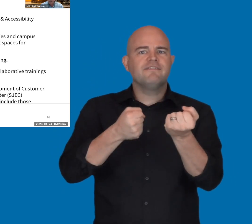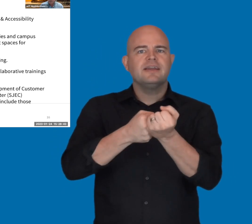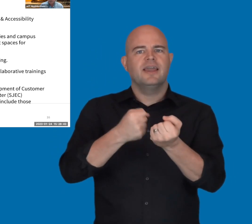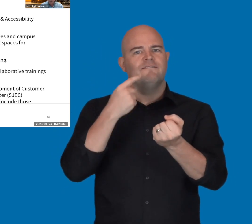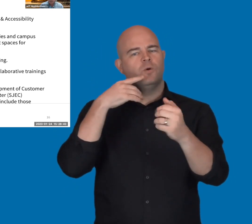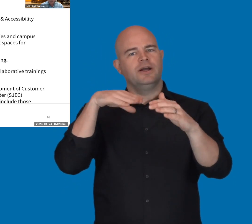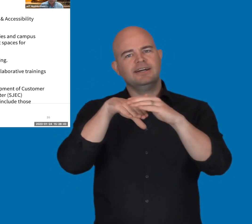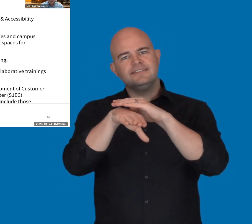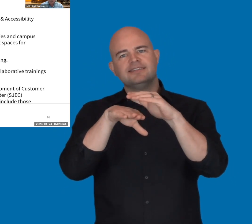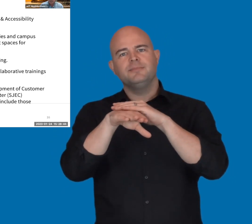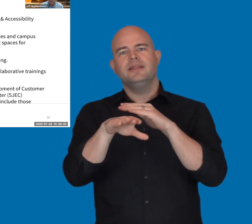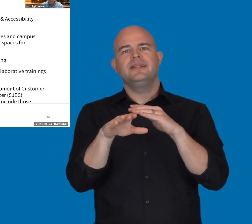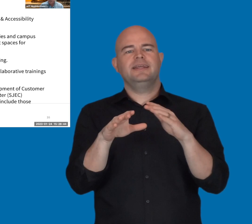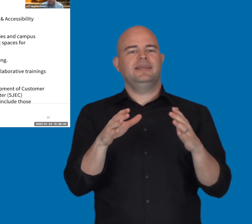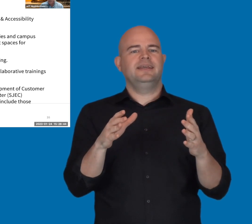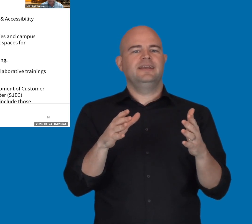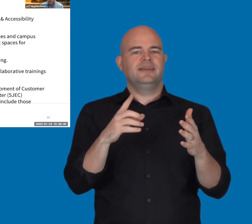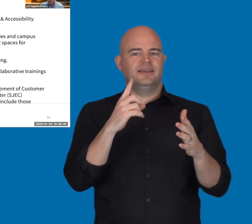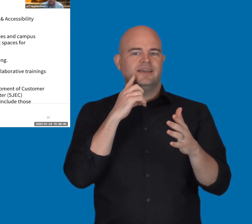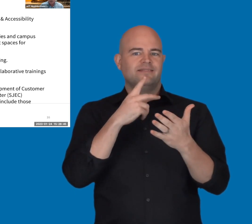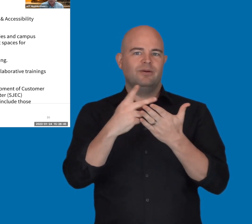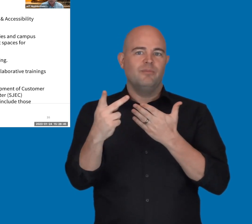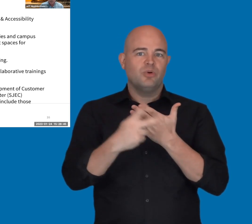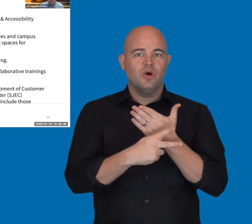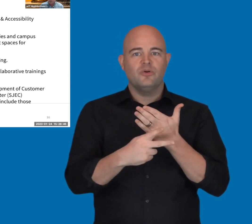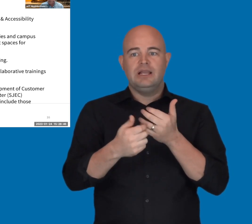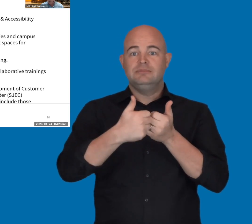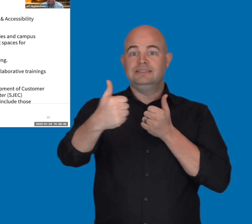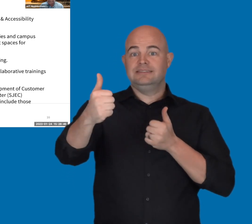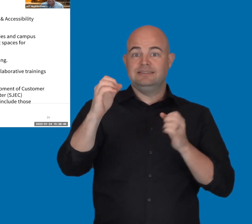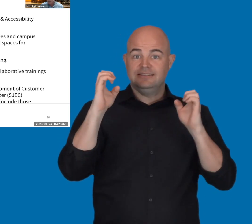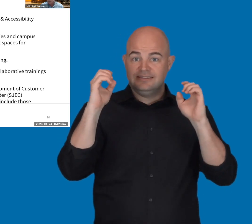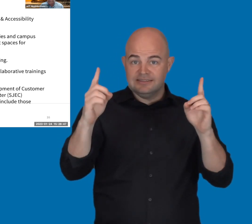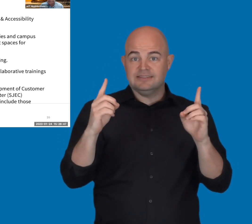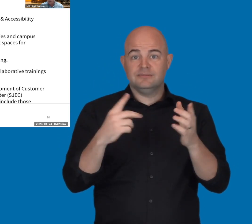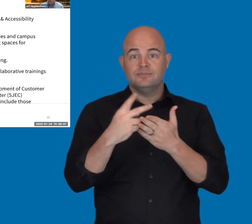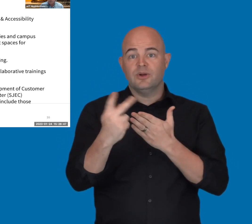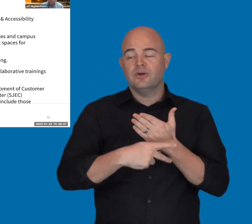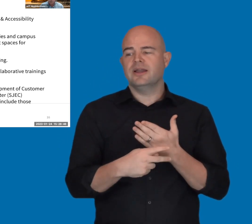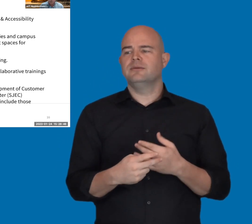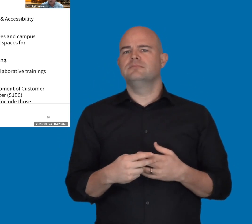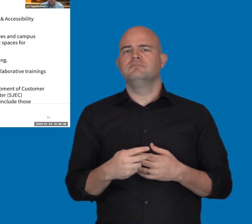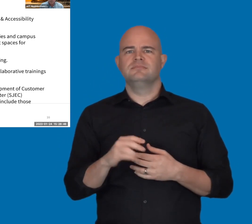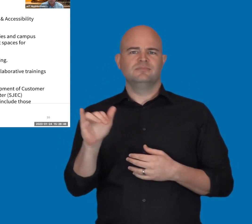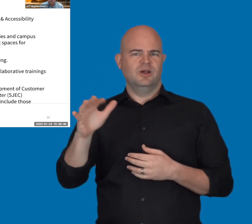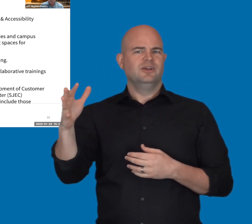It's awesome. Within our campus, they help coordinate and fund history,